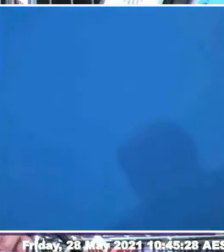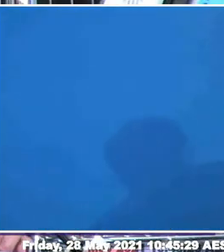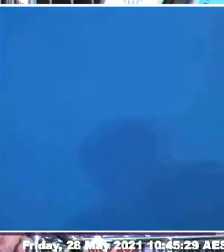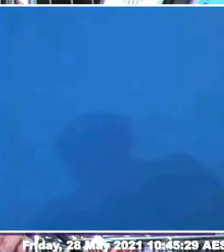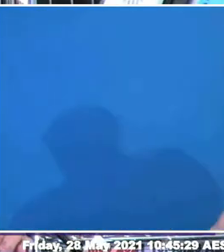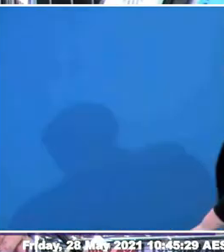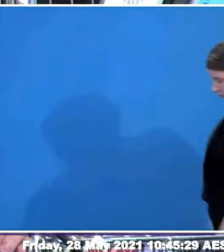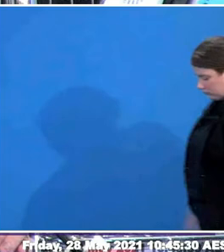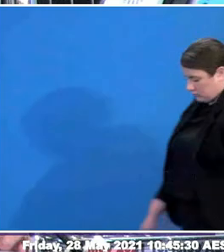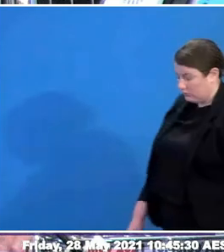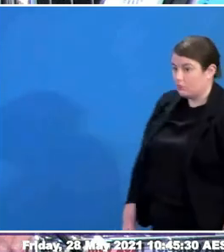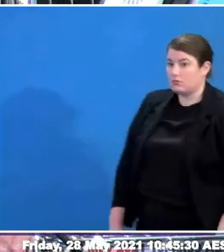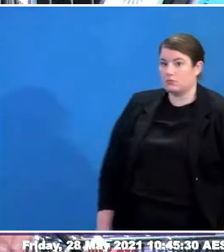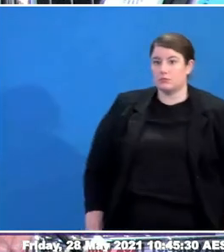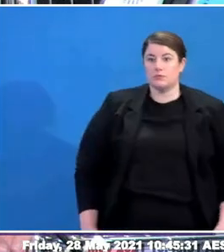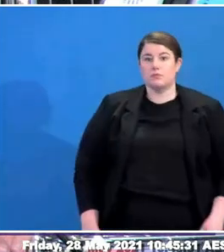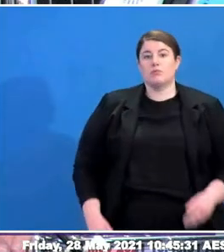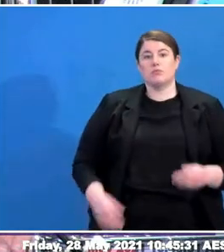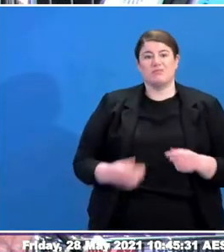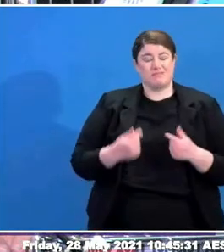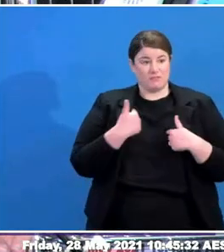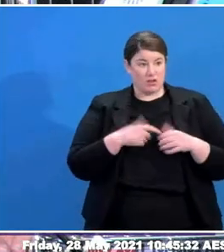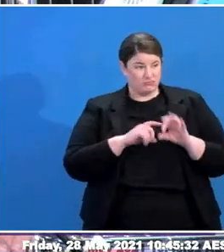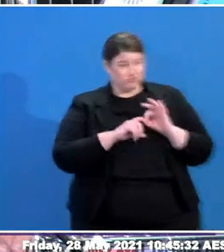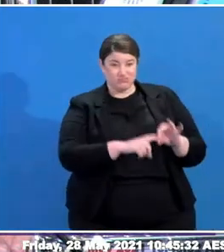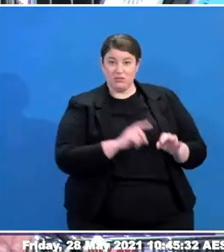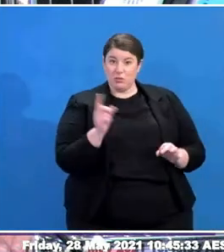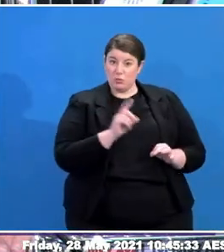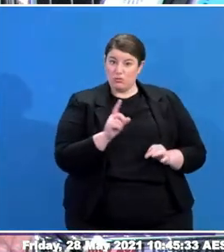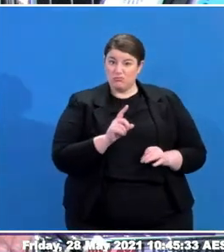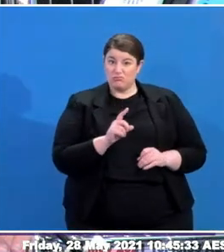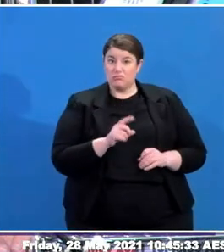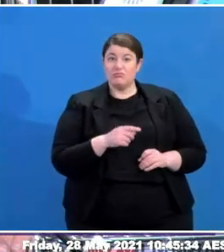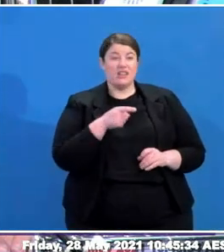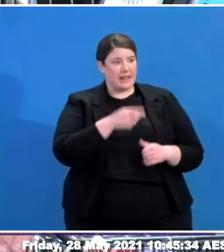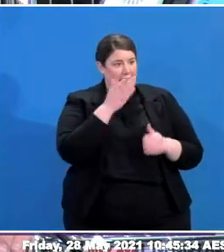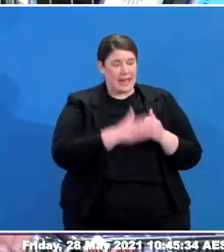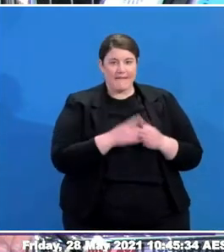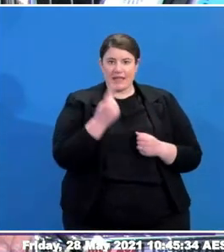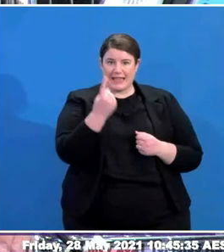independent review with respect to the merits of Eliza's feedback